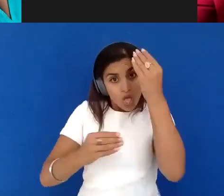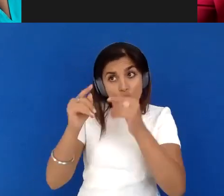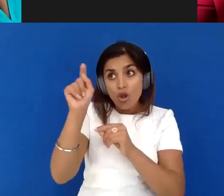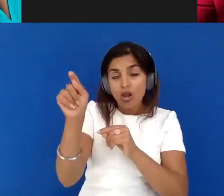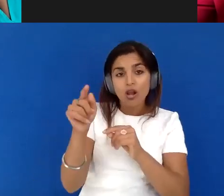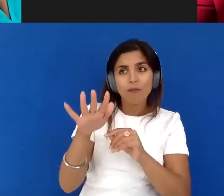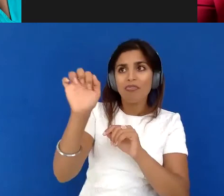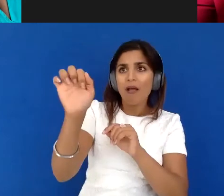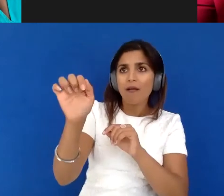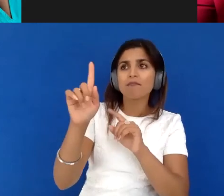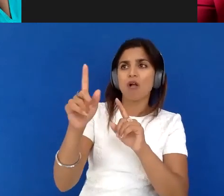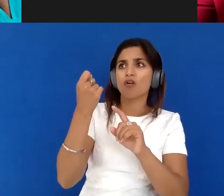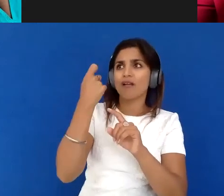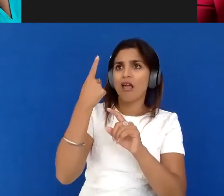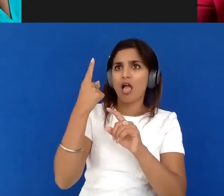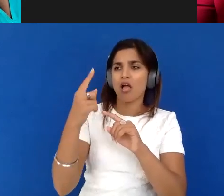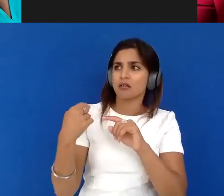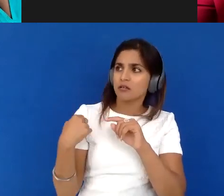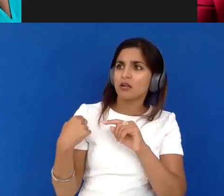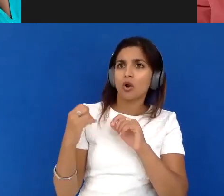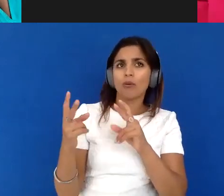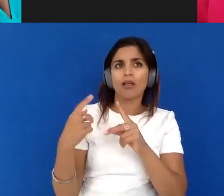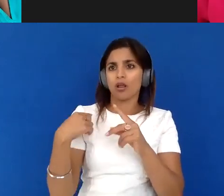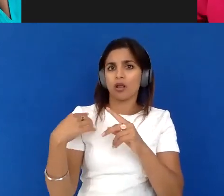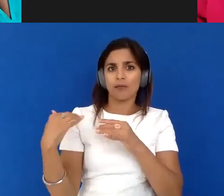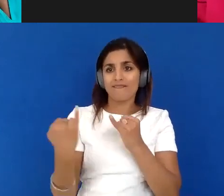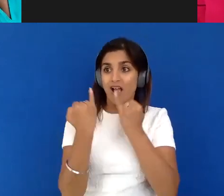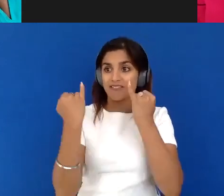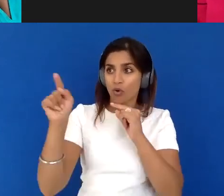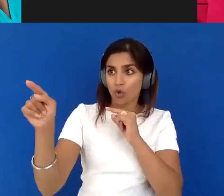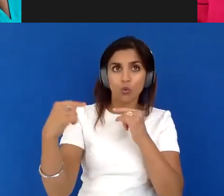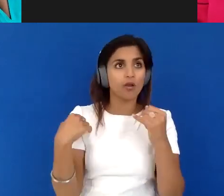we're fighting for all of us that are around the globe those in different